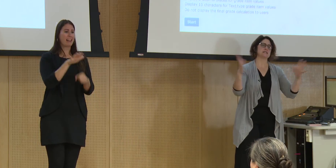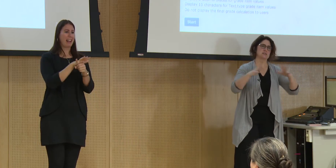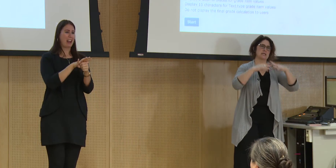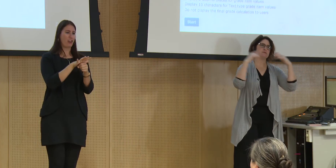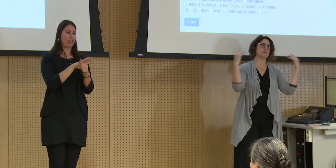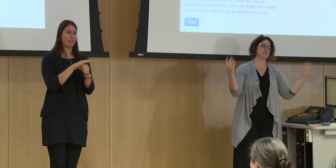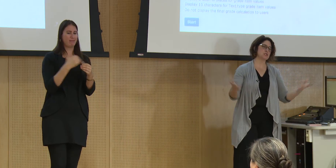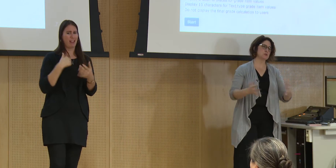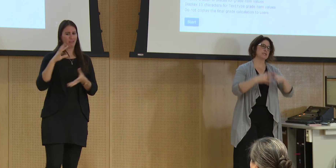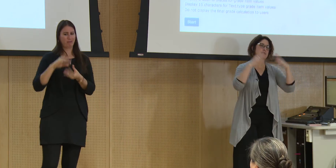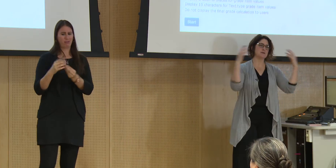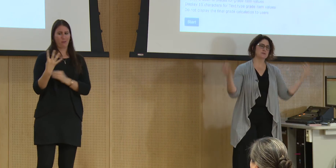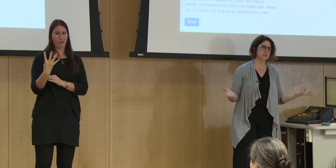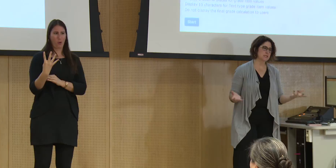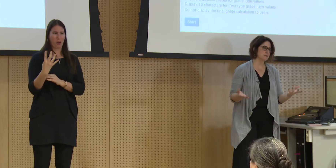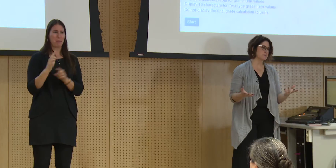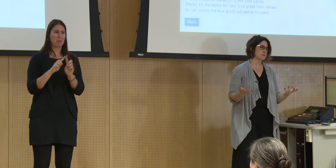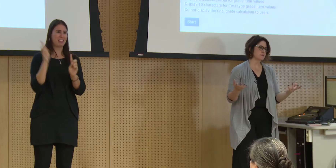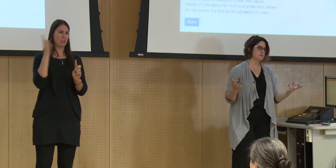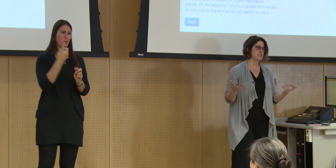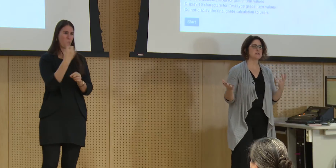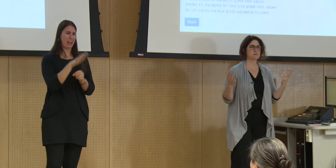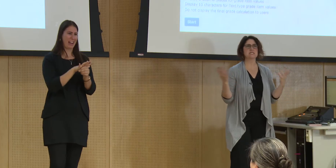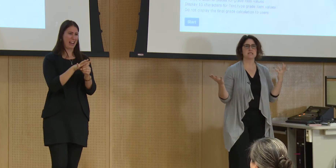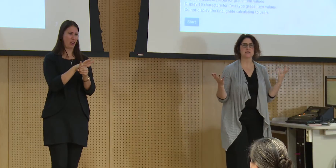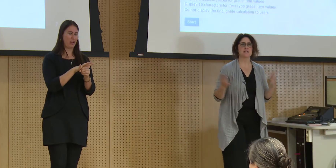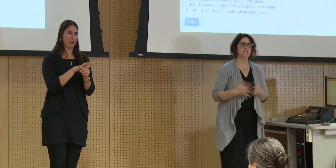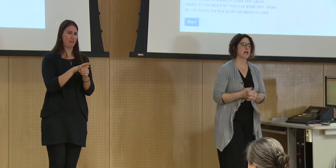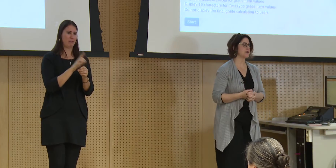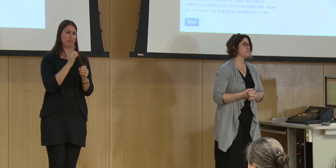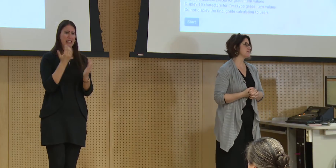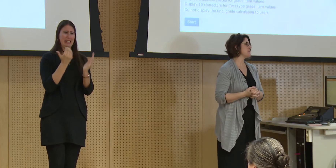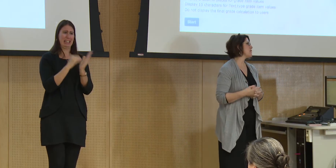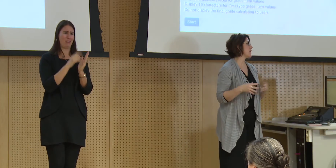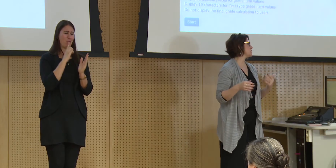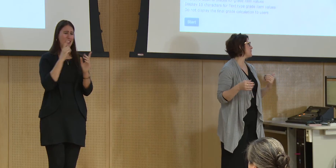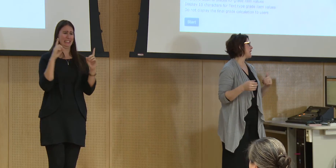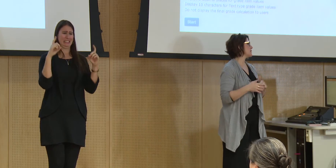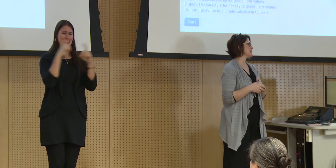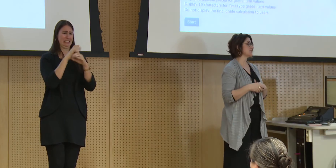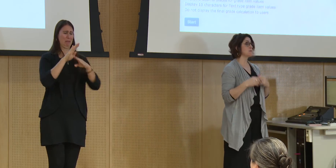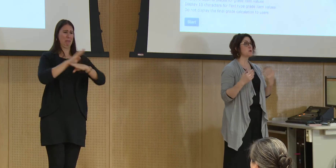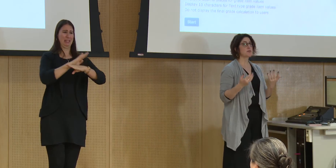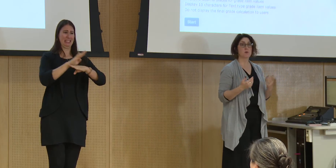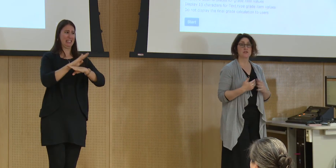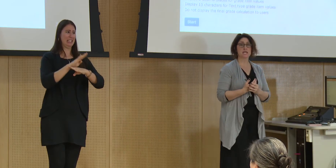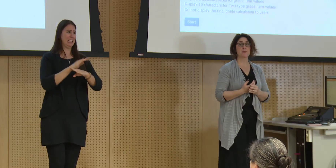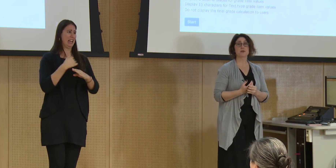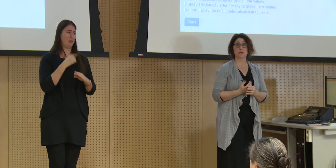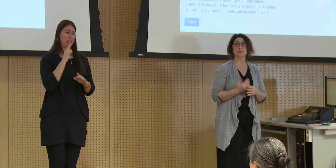it's kind of visually very busy. And I sympathize with faculty because I meet with them all the time on the Gradebook.